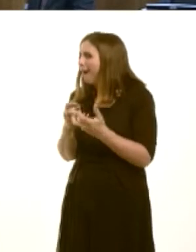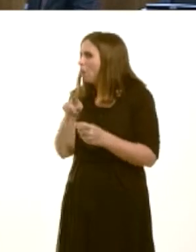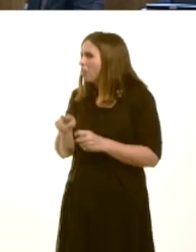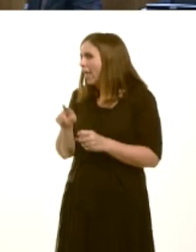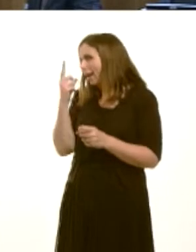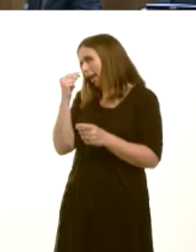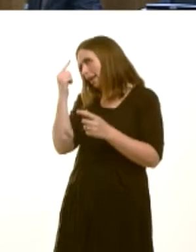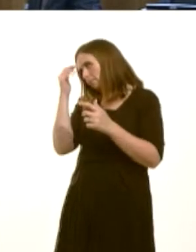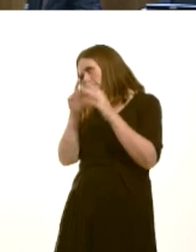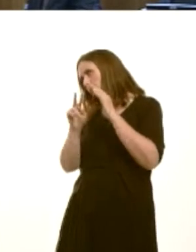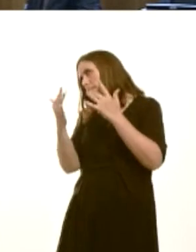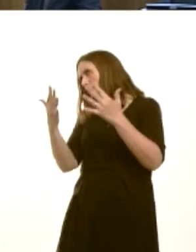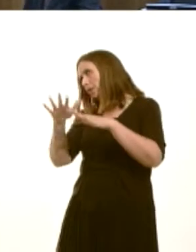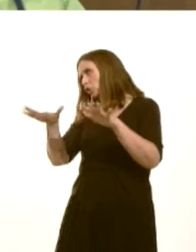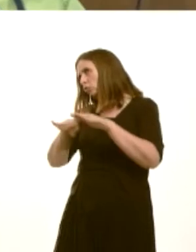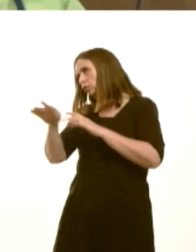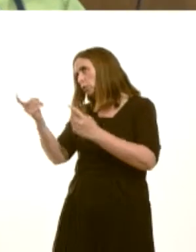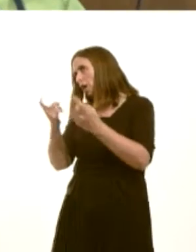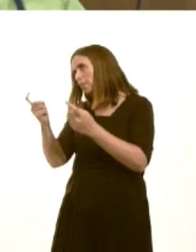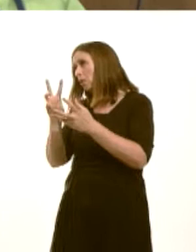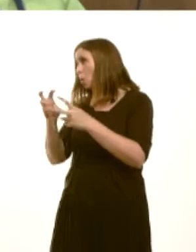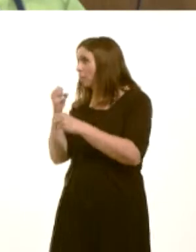pupil numbers? Carwyn Jones: Local authorities are able to